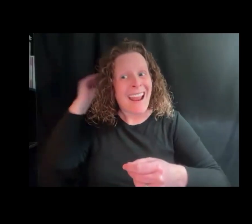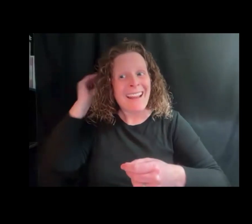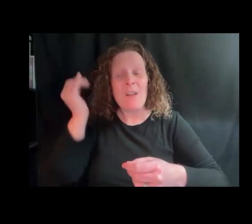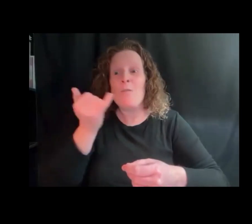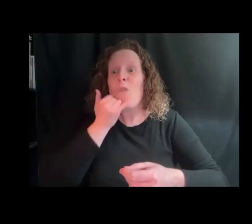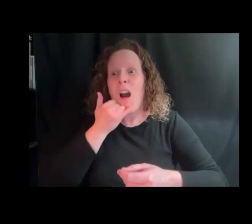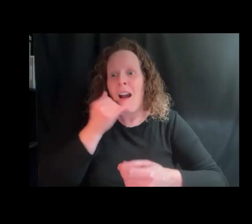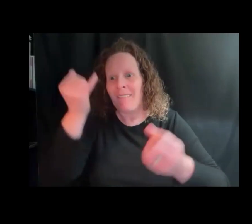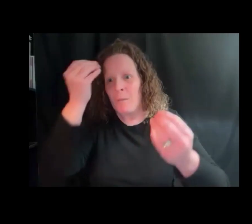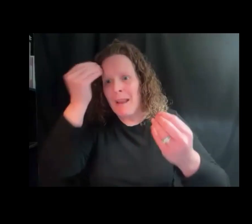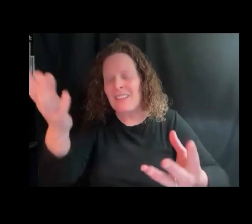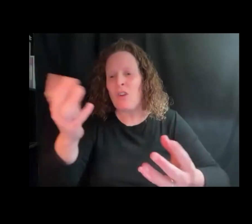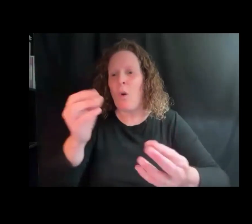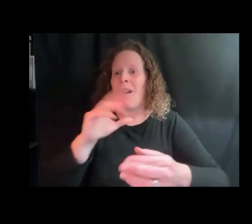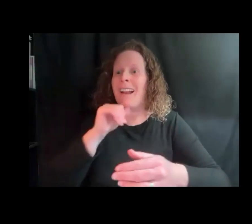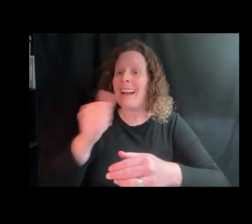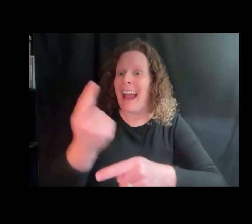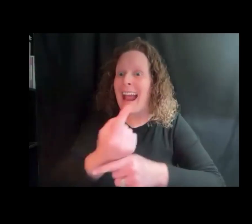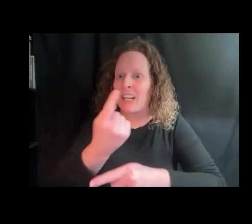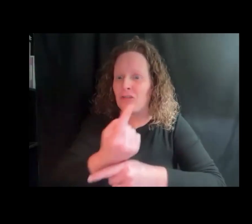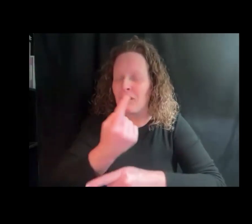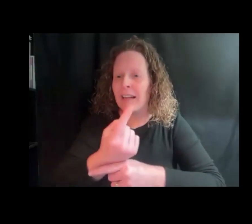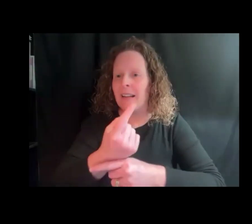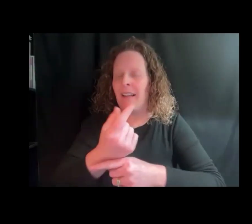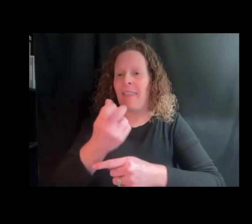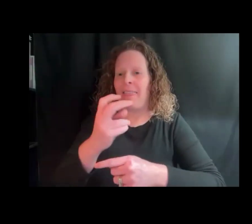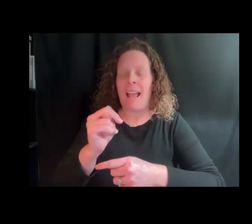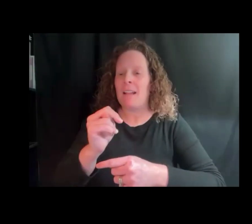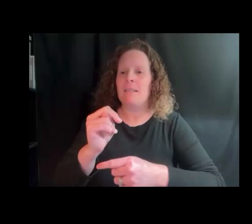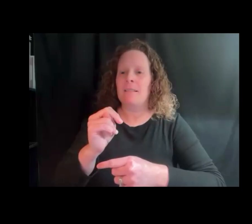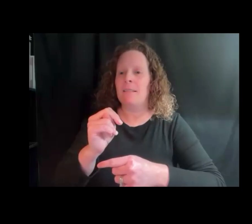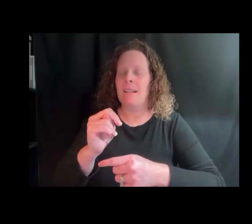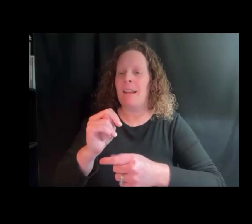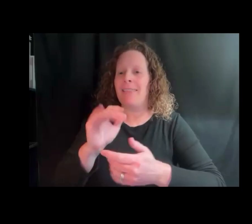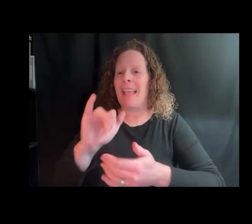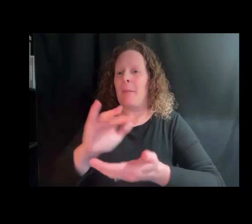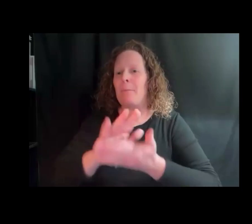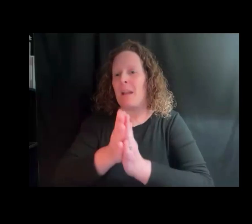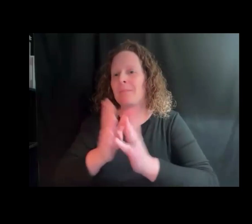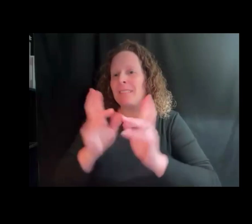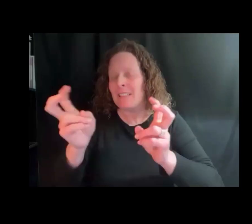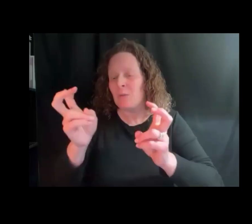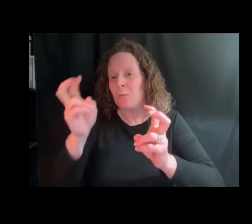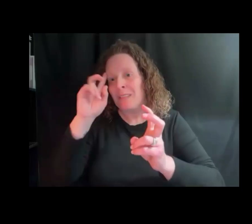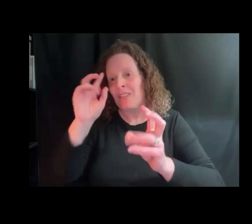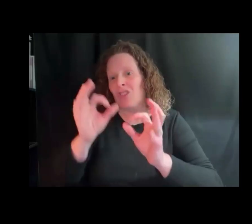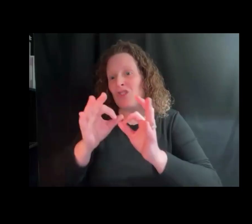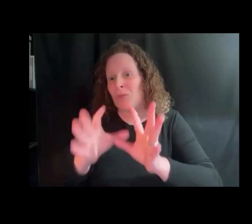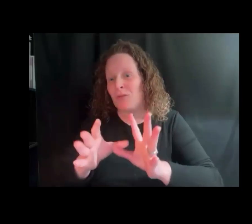So what goes in is gonna stay there. The deaf student's not gonna know they learned